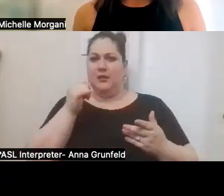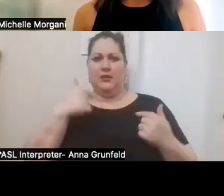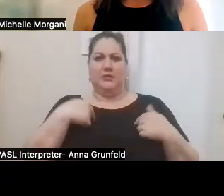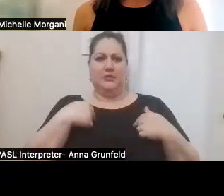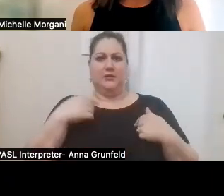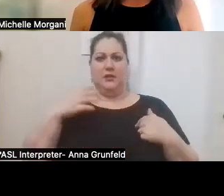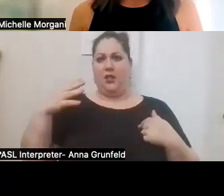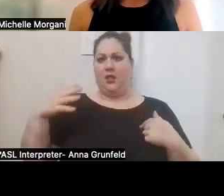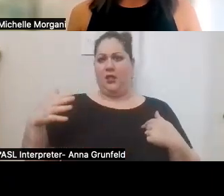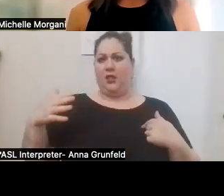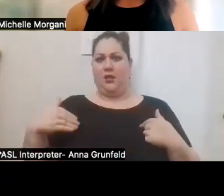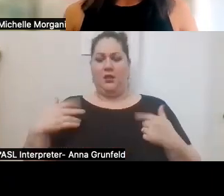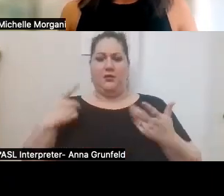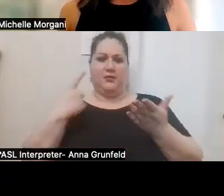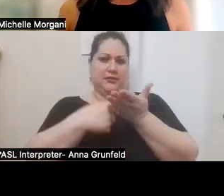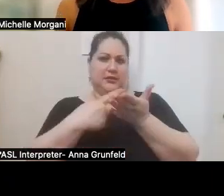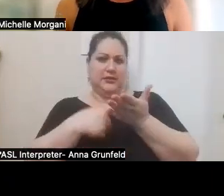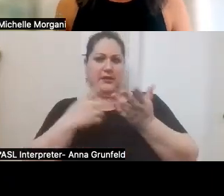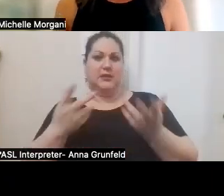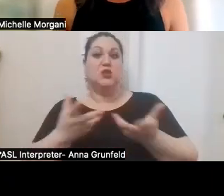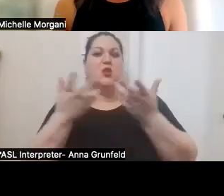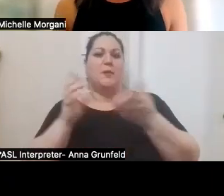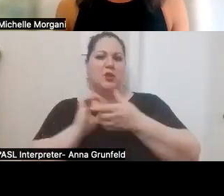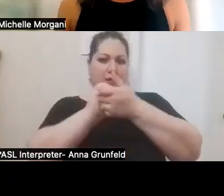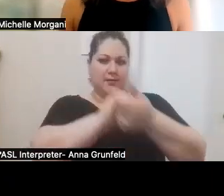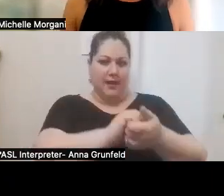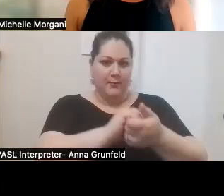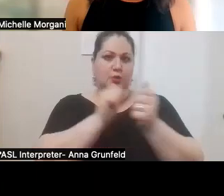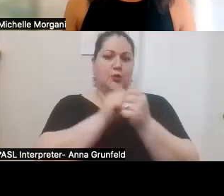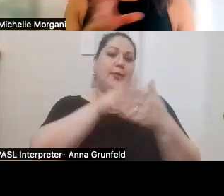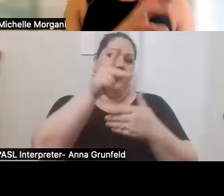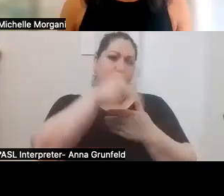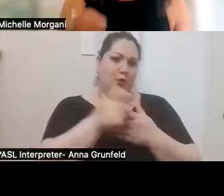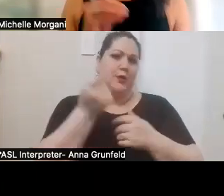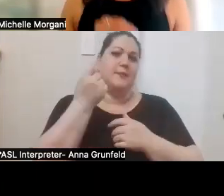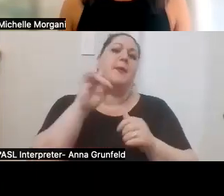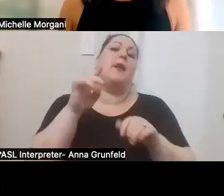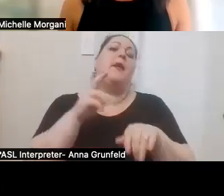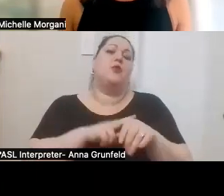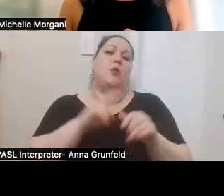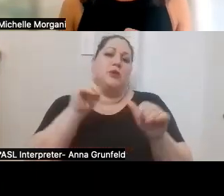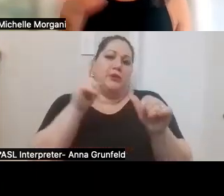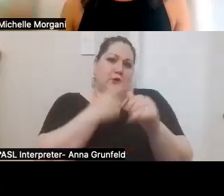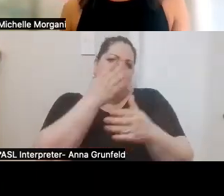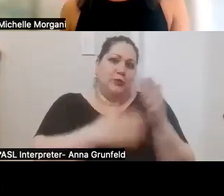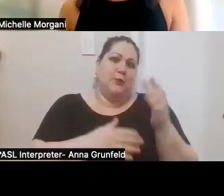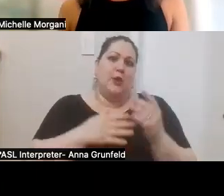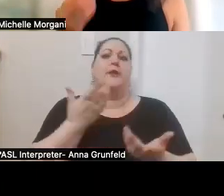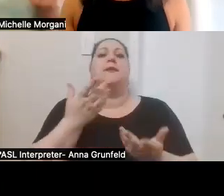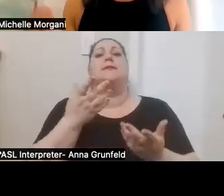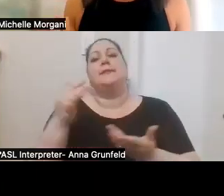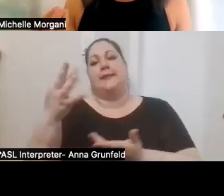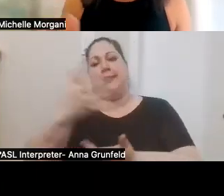be doing here with the programs, but of course the first piece to this not only are we pulling all the student information, but we're speaking back to the programs,